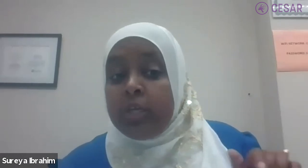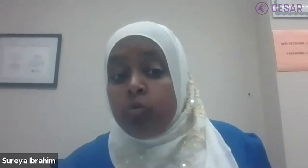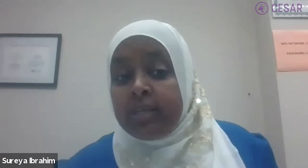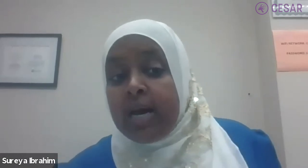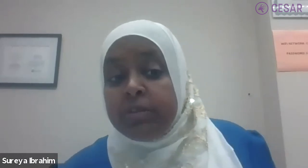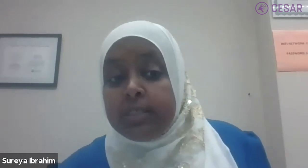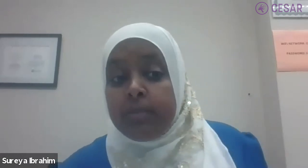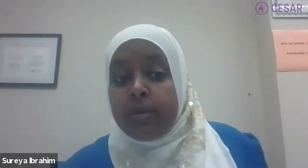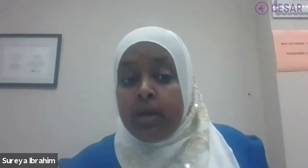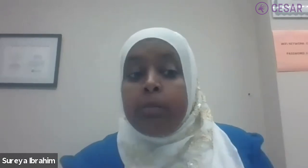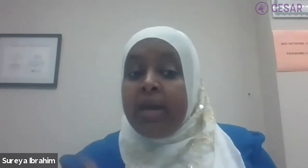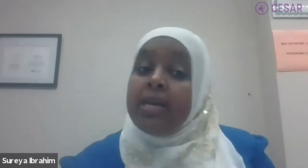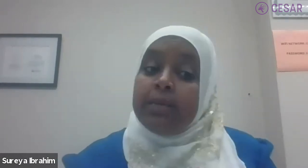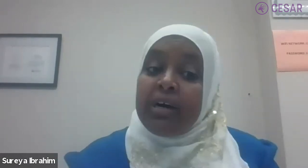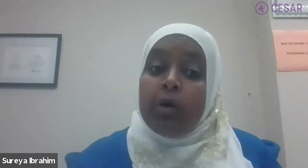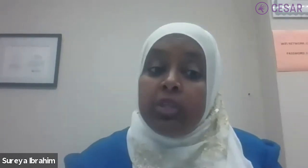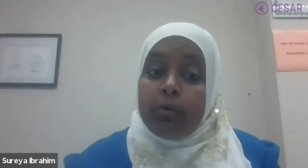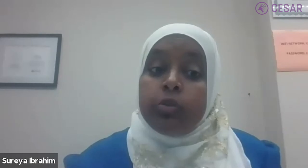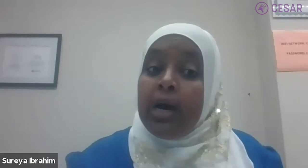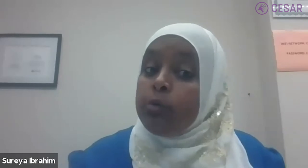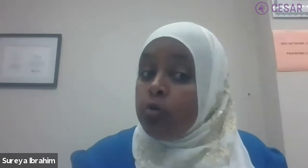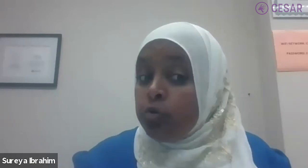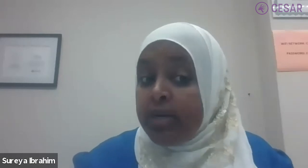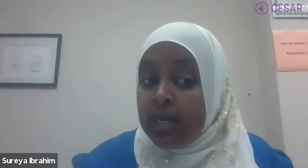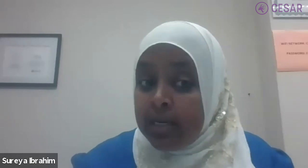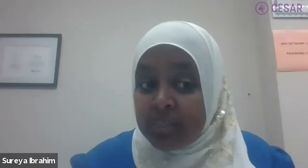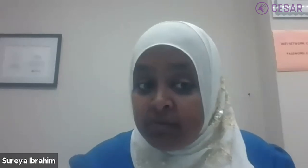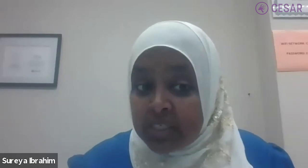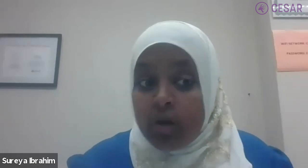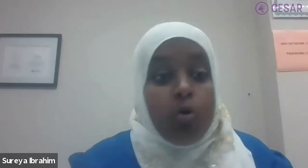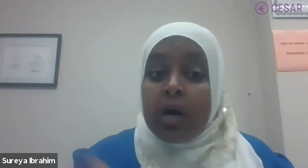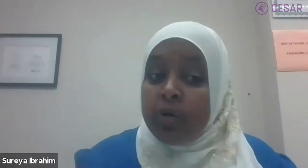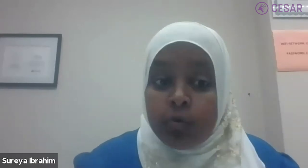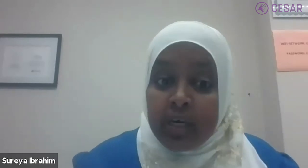need to examine them and making them accountable also are you doing a lip service or are we doing